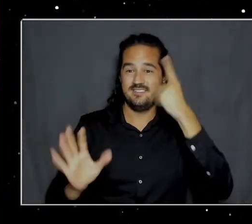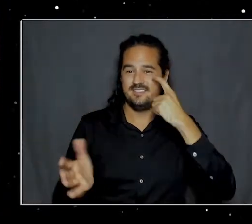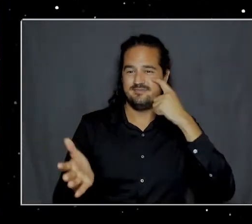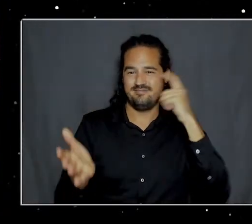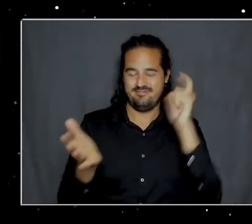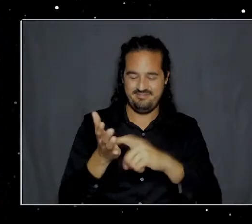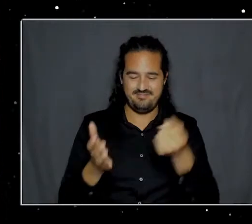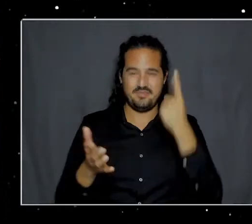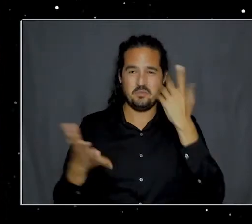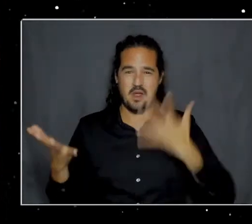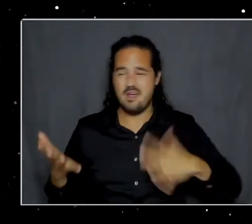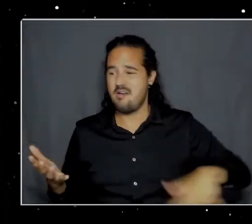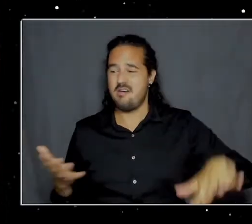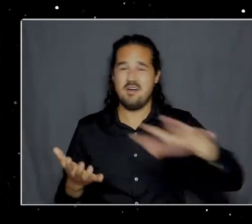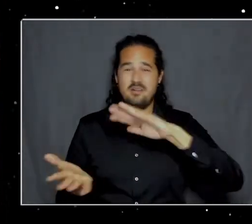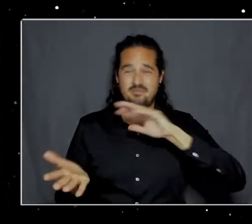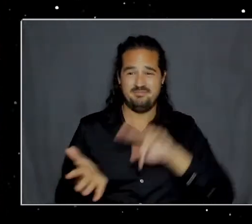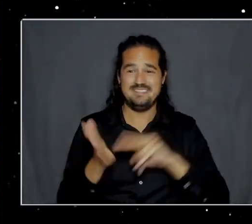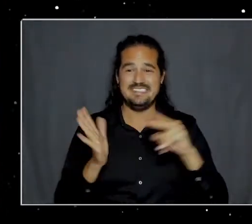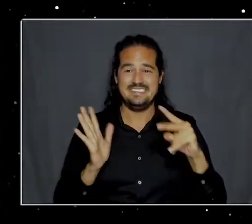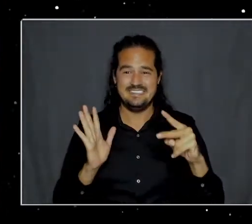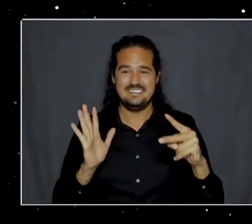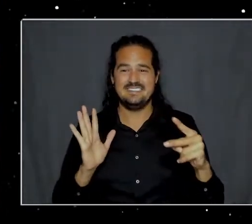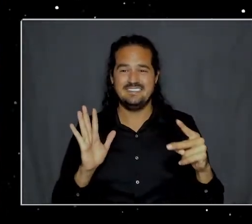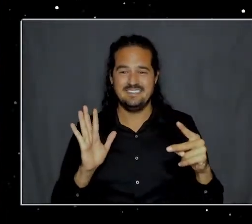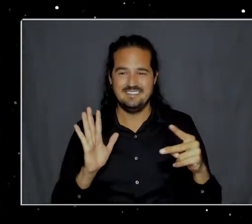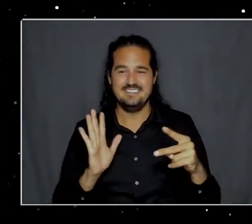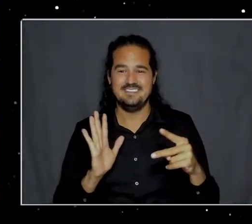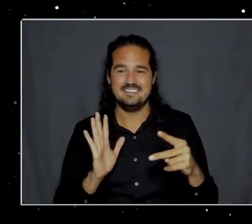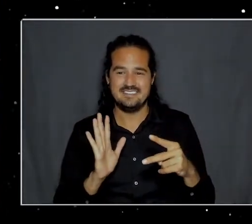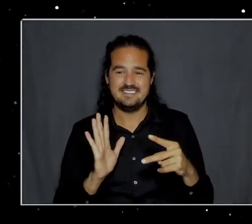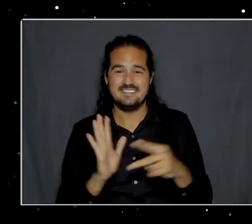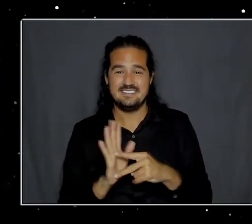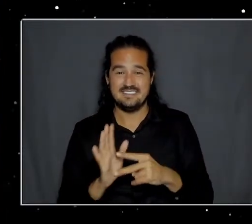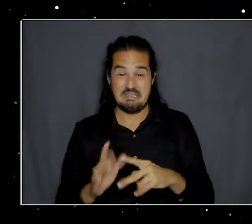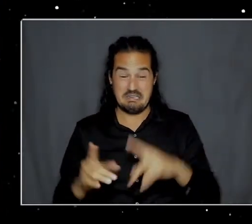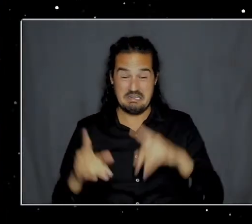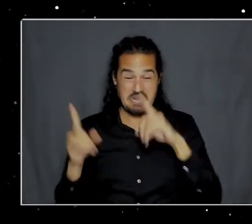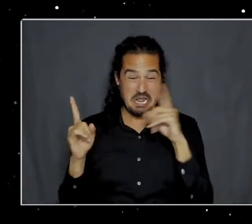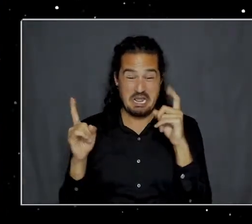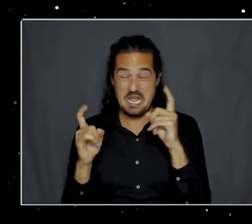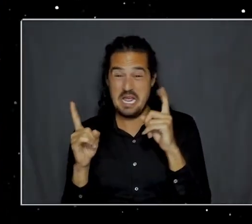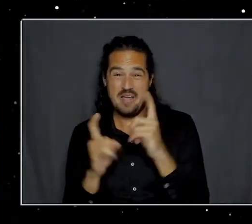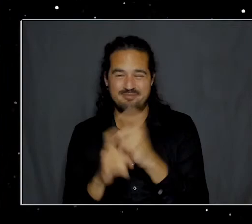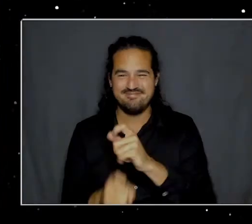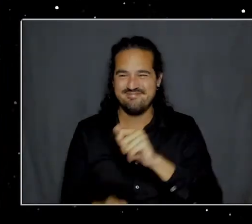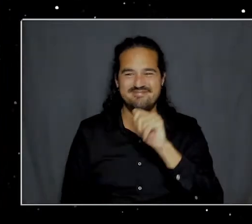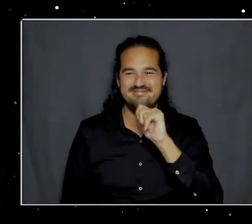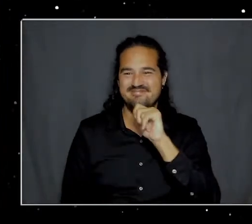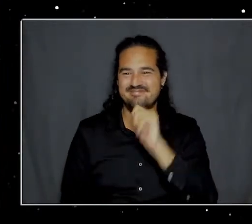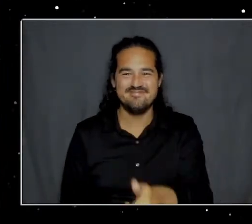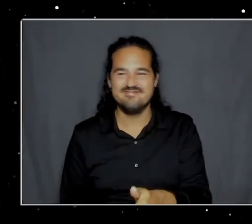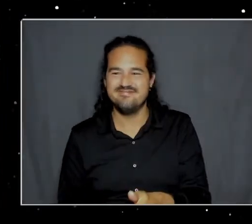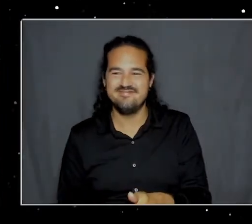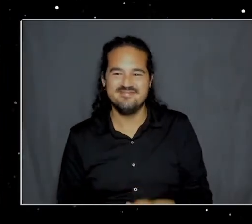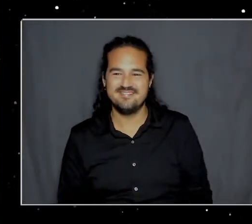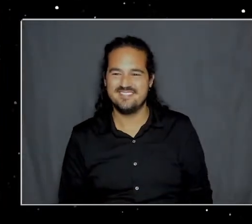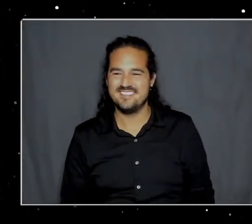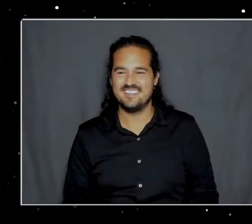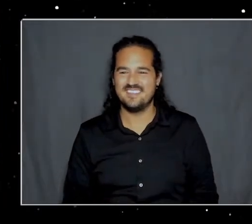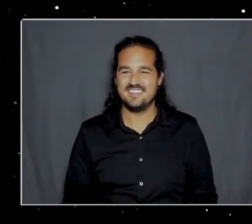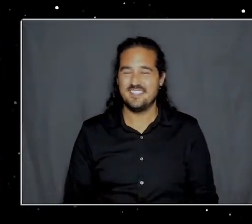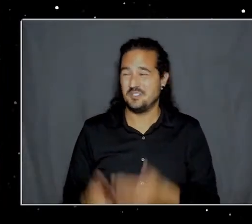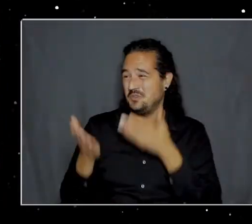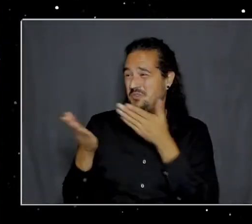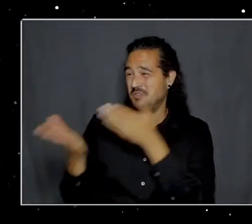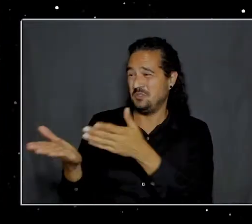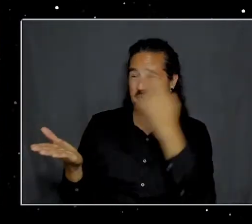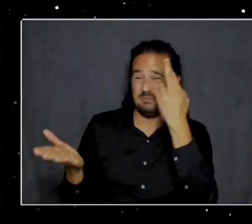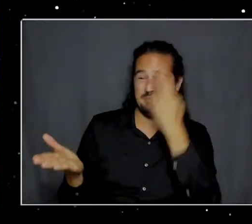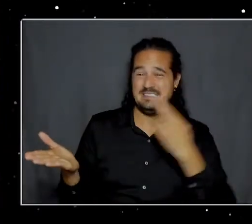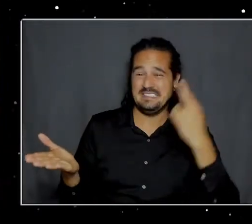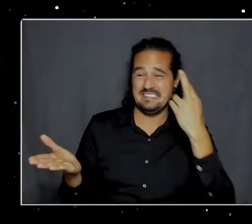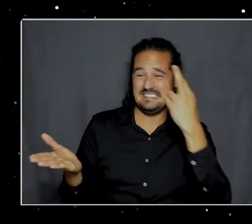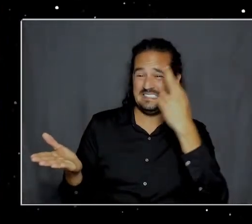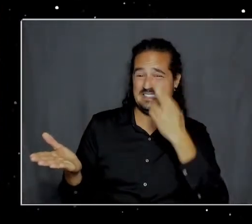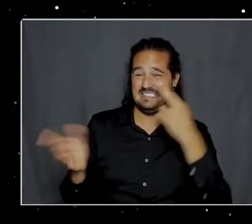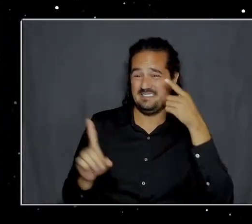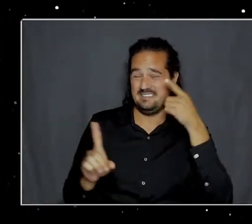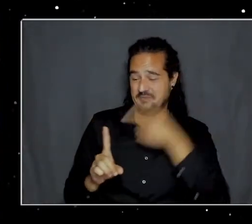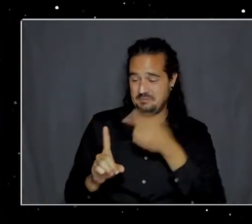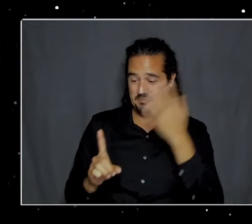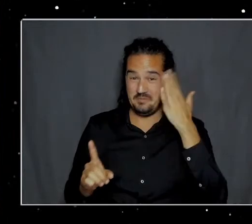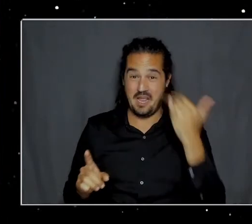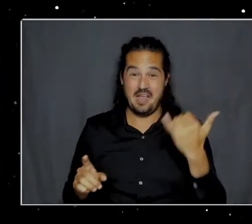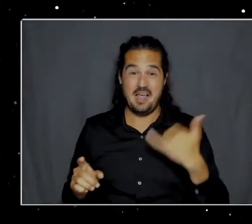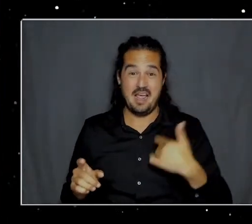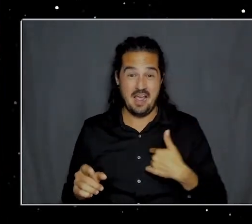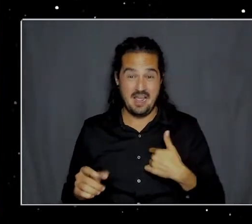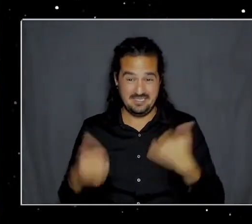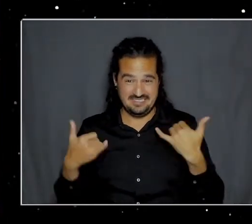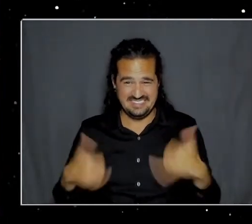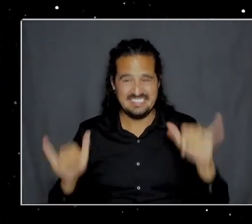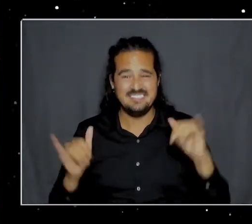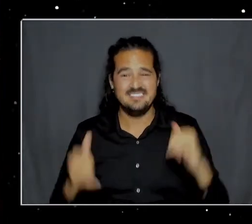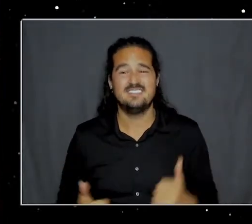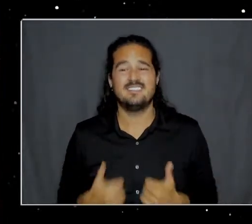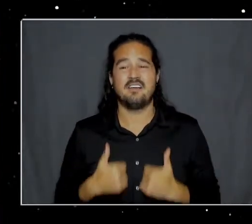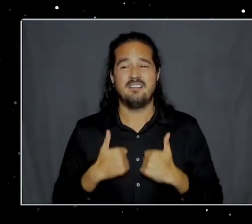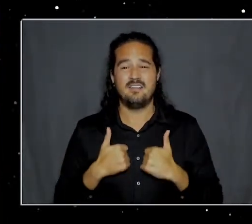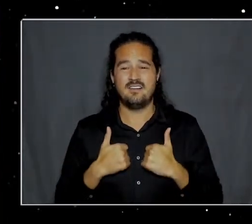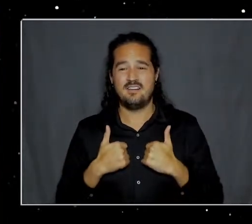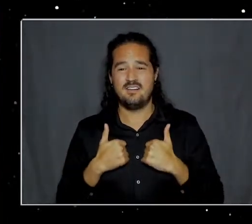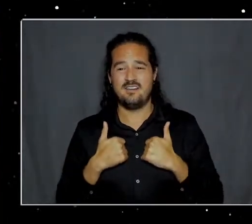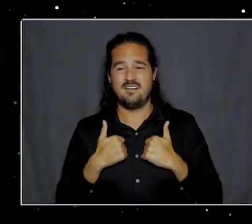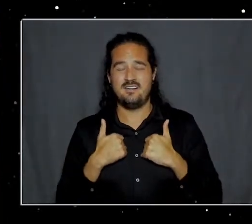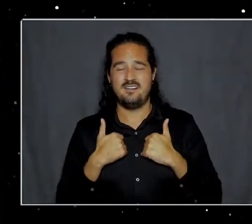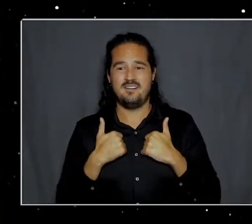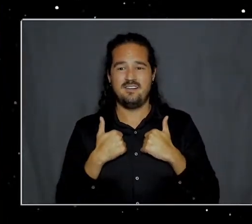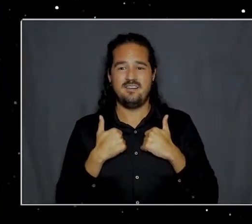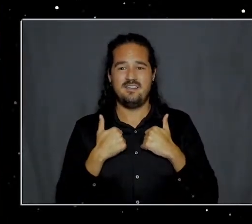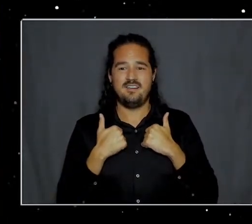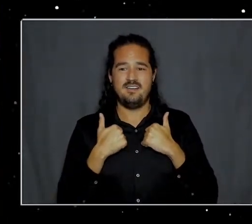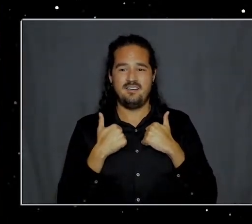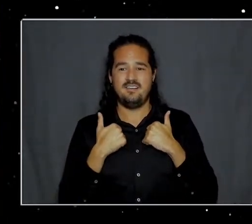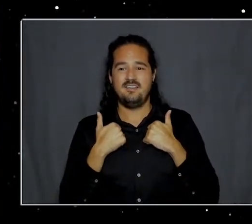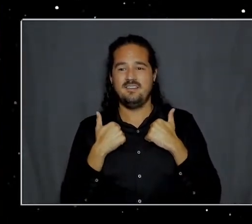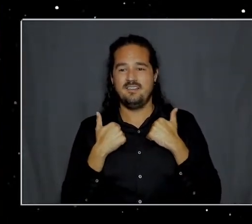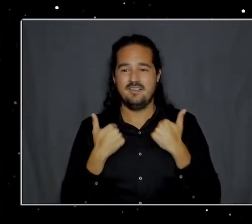I FOUND OUT WHAT IT'S ALL ABOUT